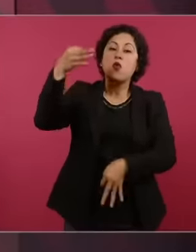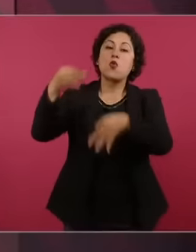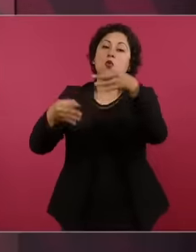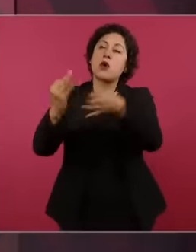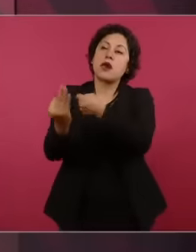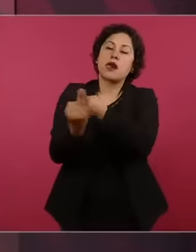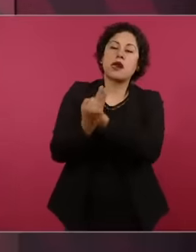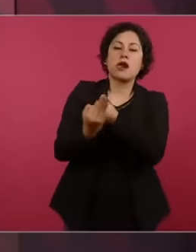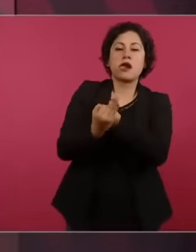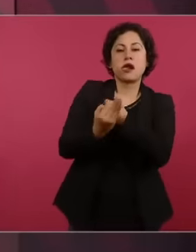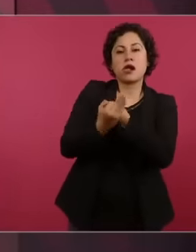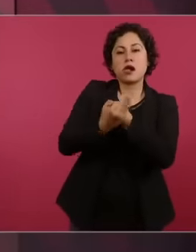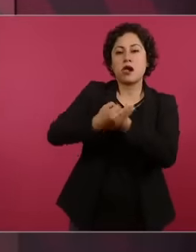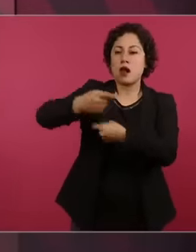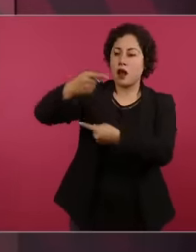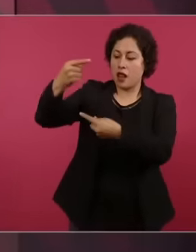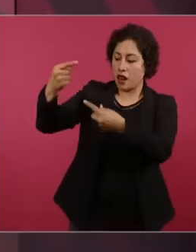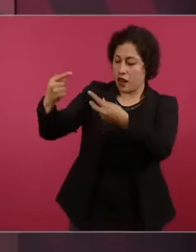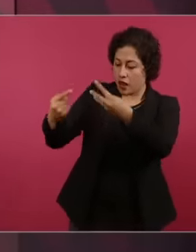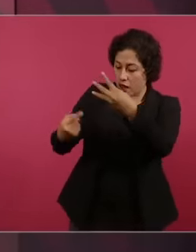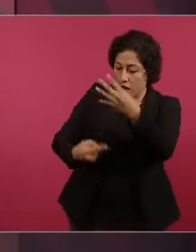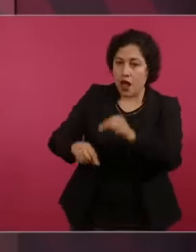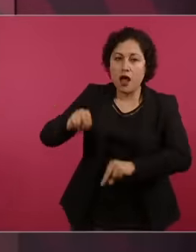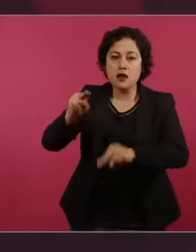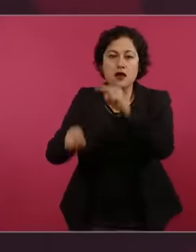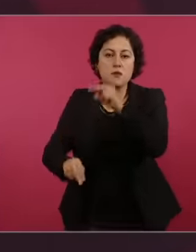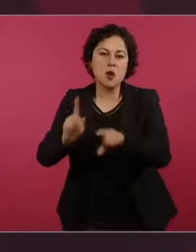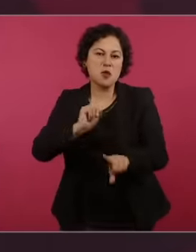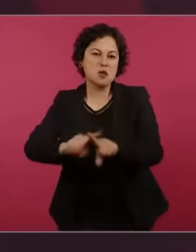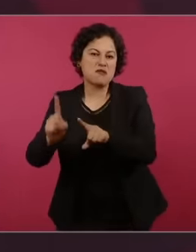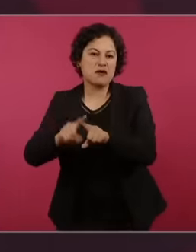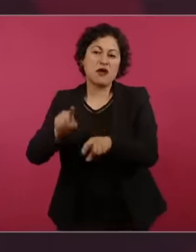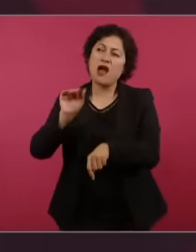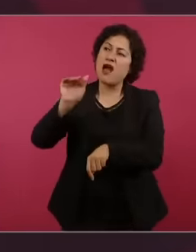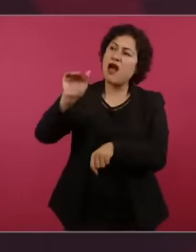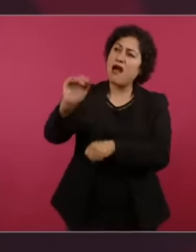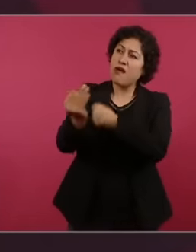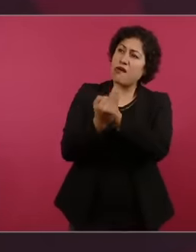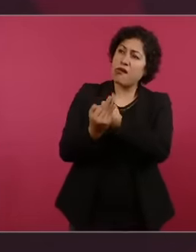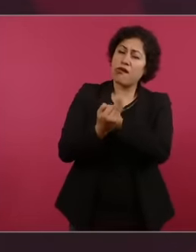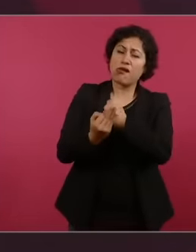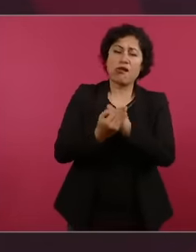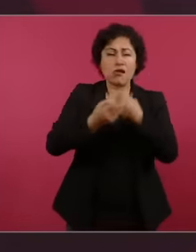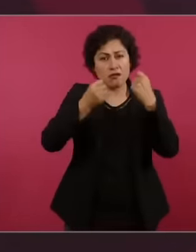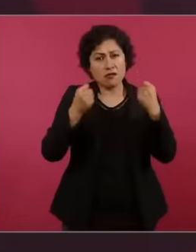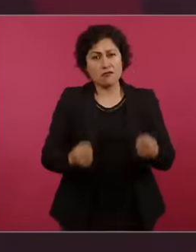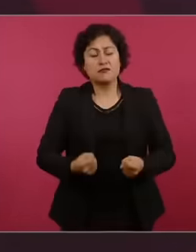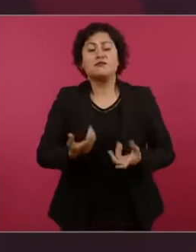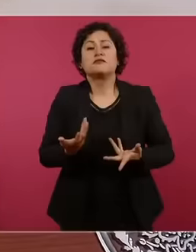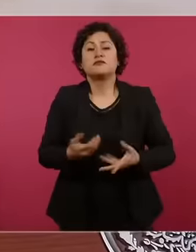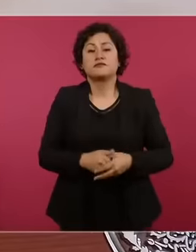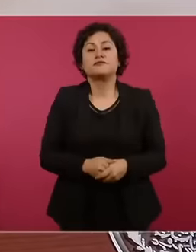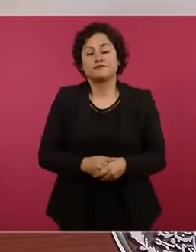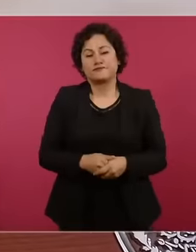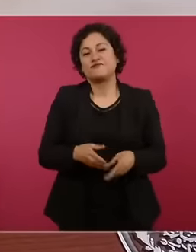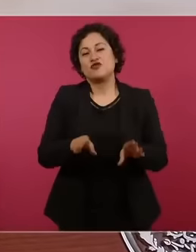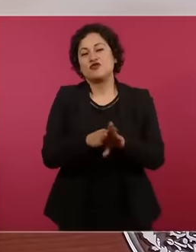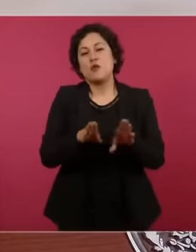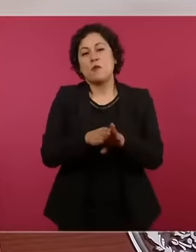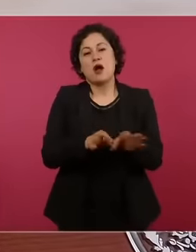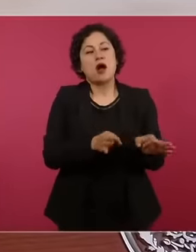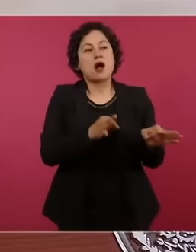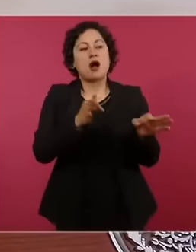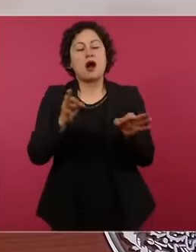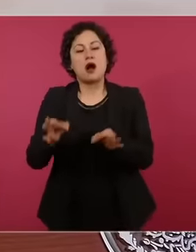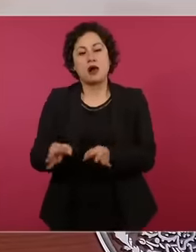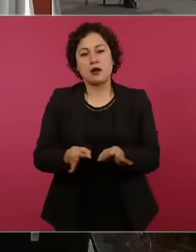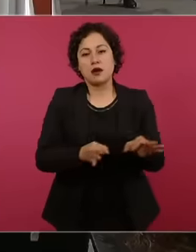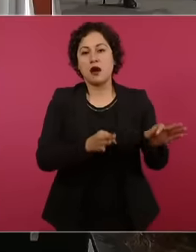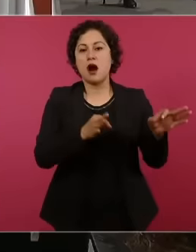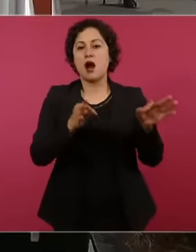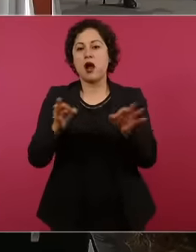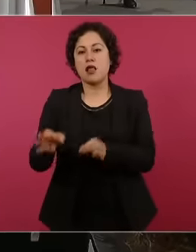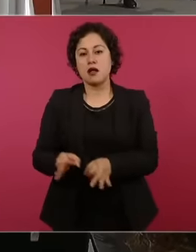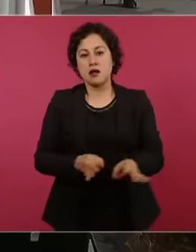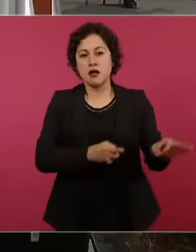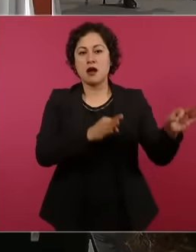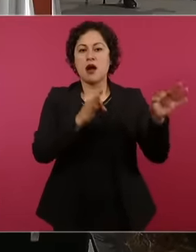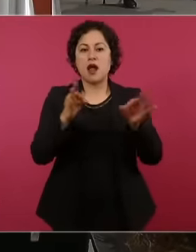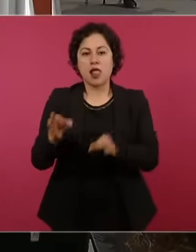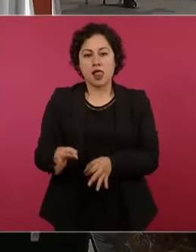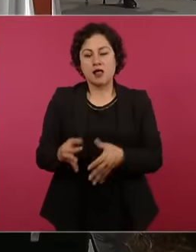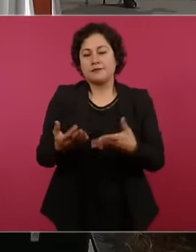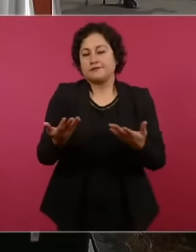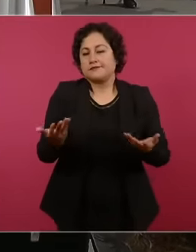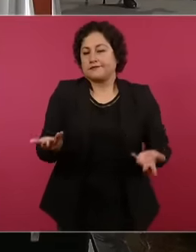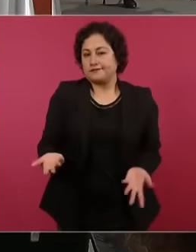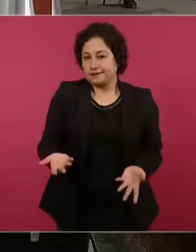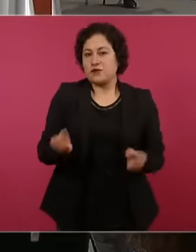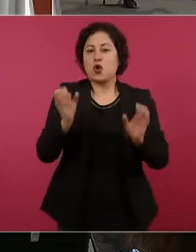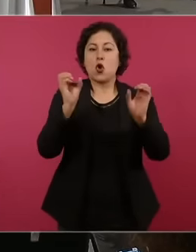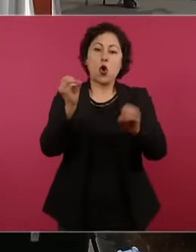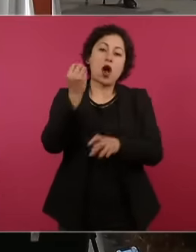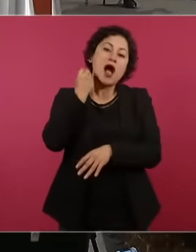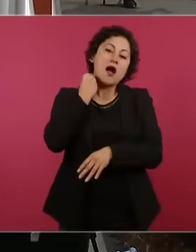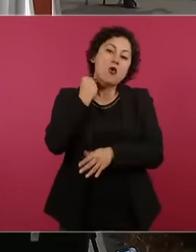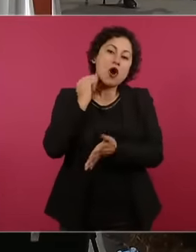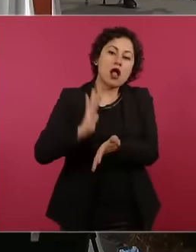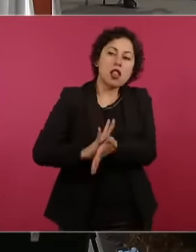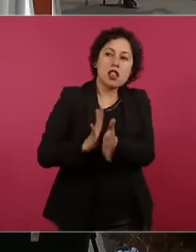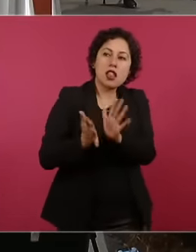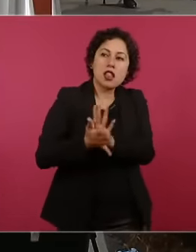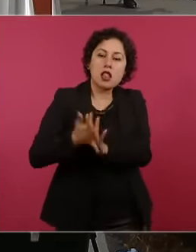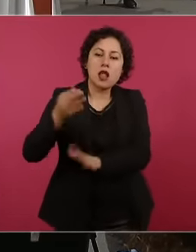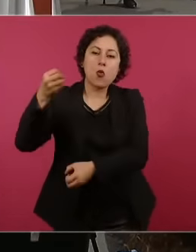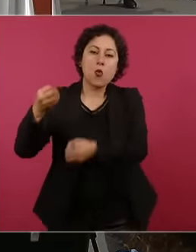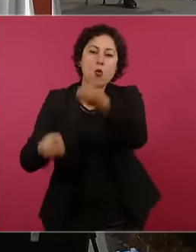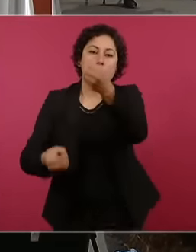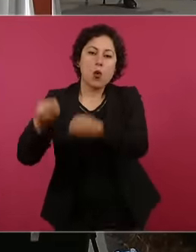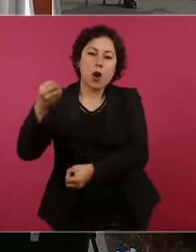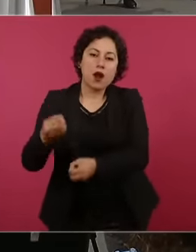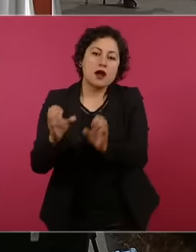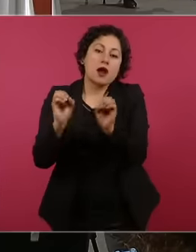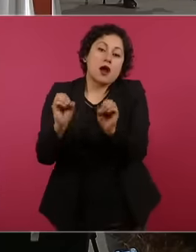levels they apply delaying tactics eh they have good relations with judges with magistrates with